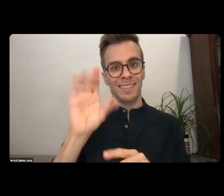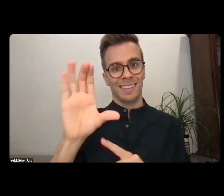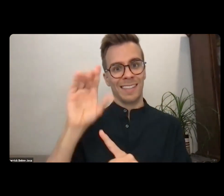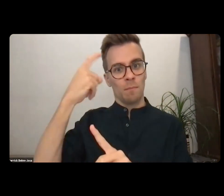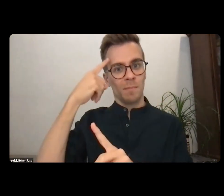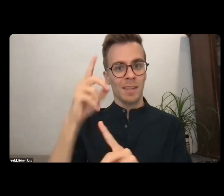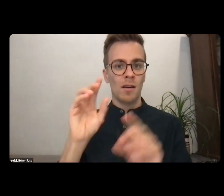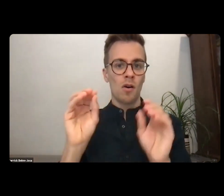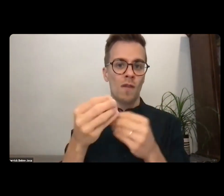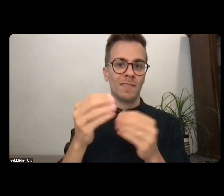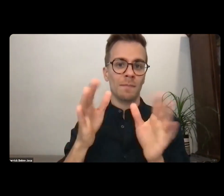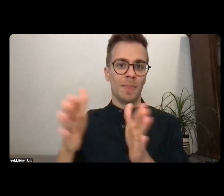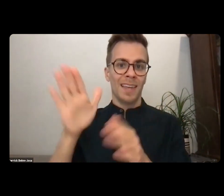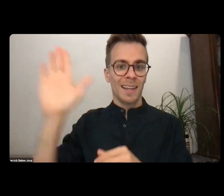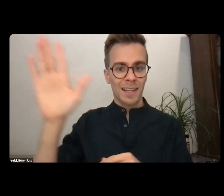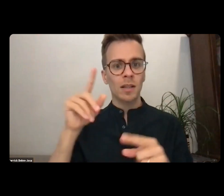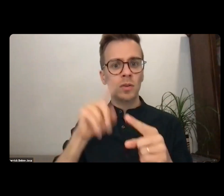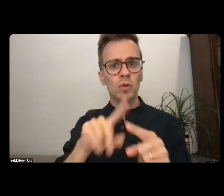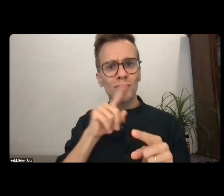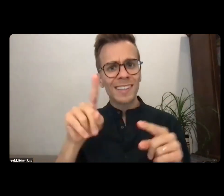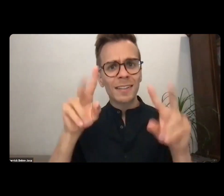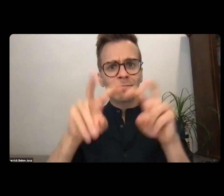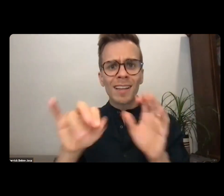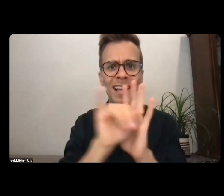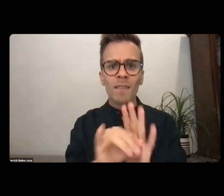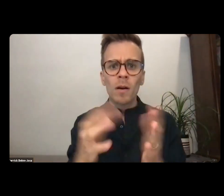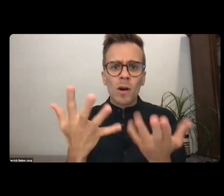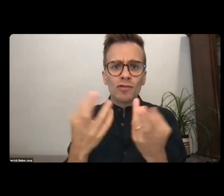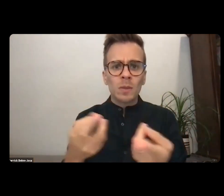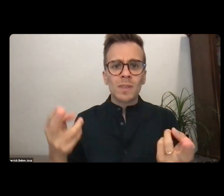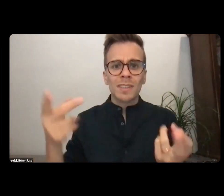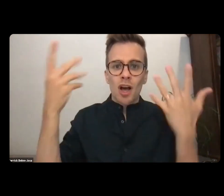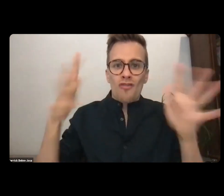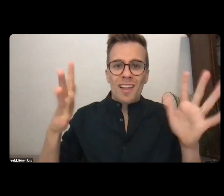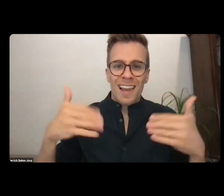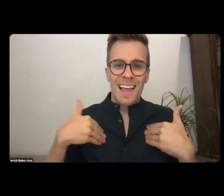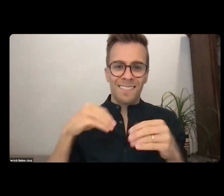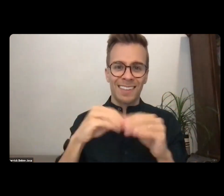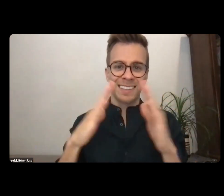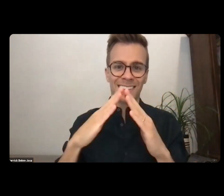So, I do want to put some responsibility on D.C.'s Office of Public Planning.